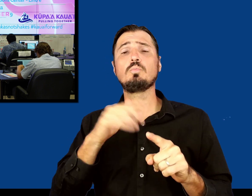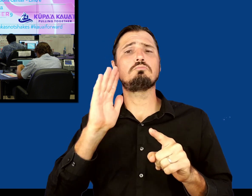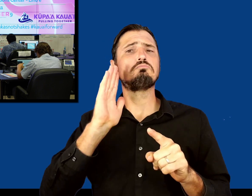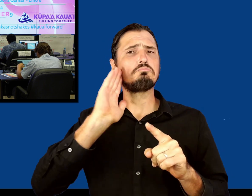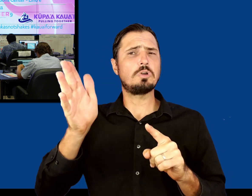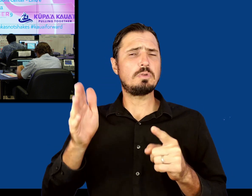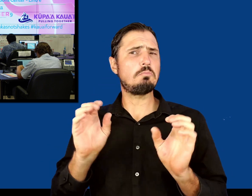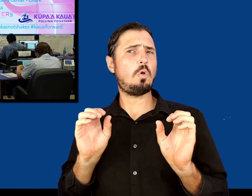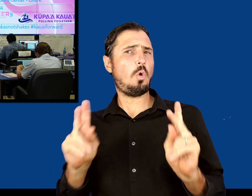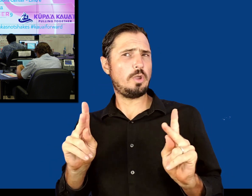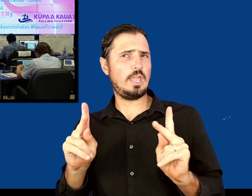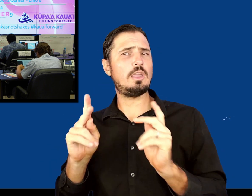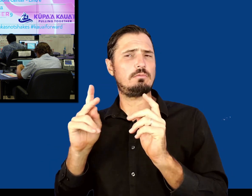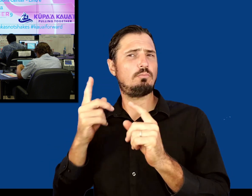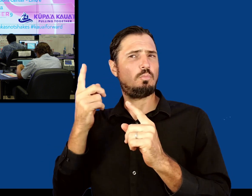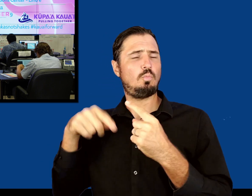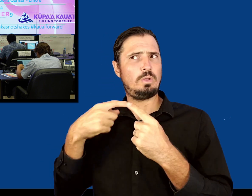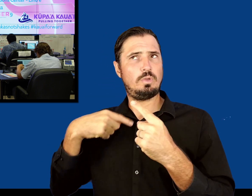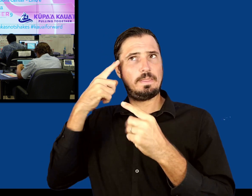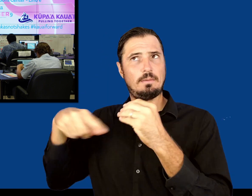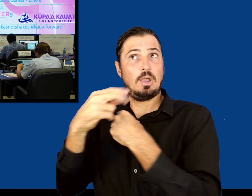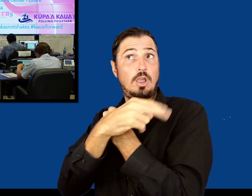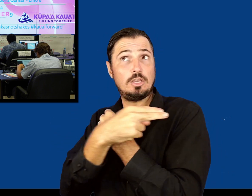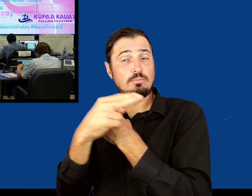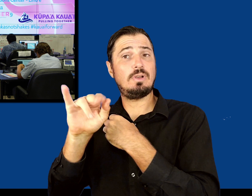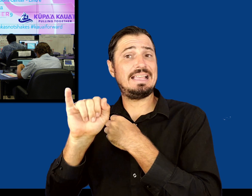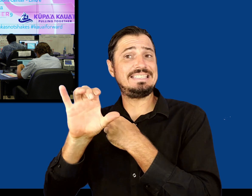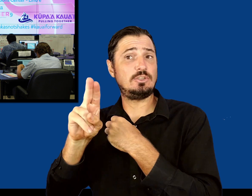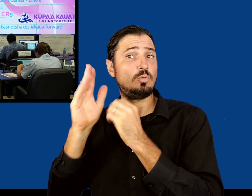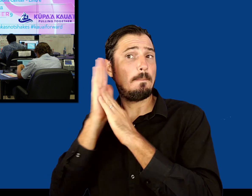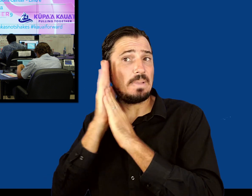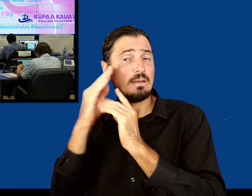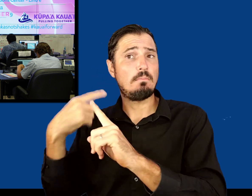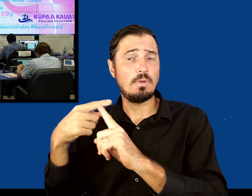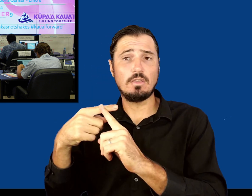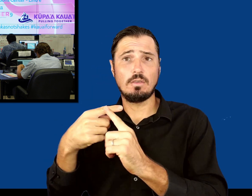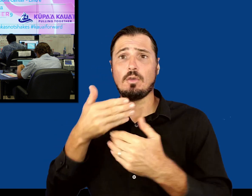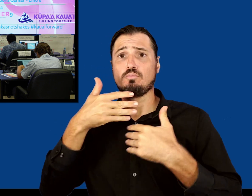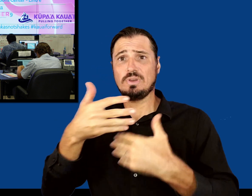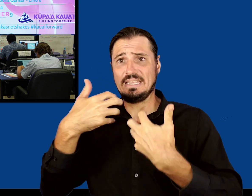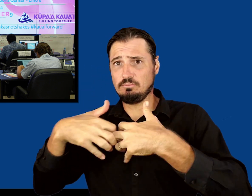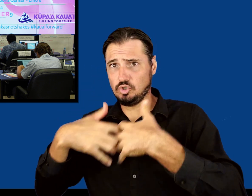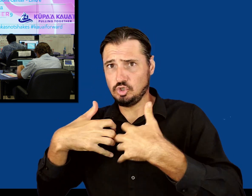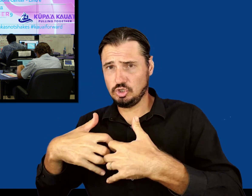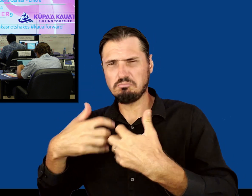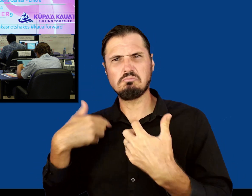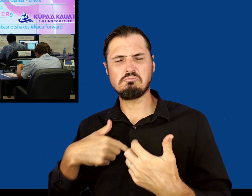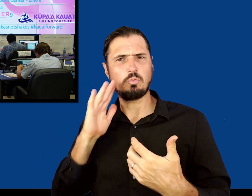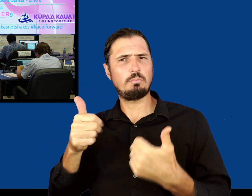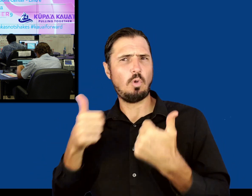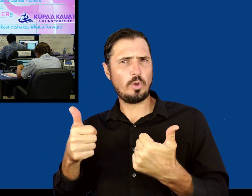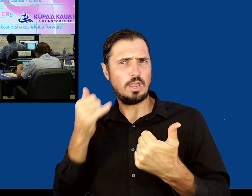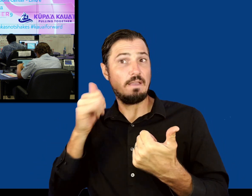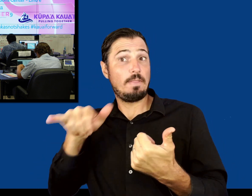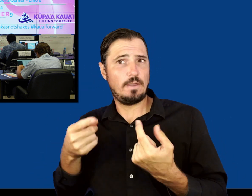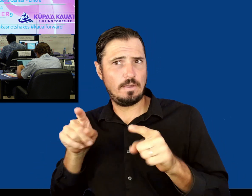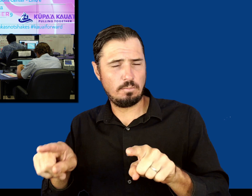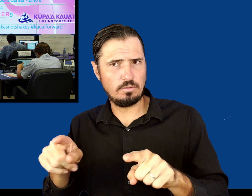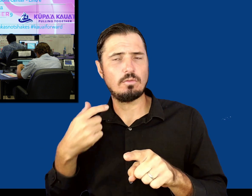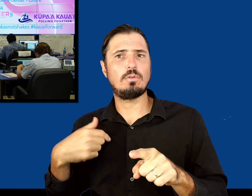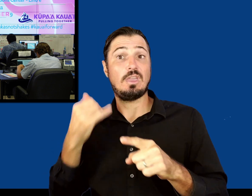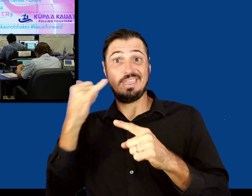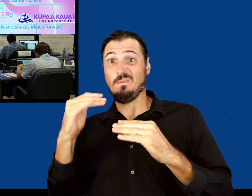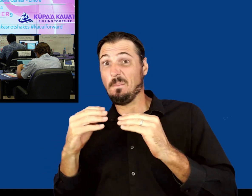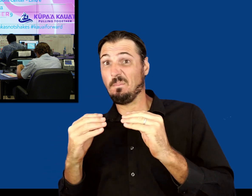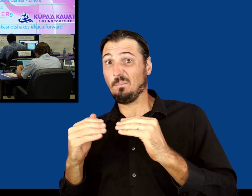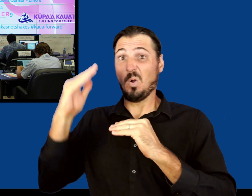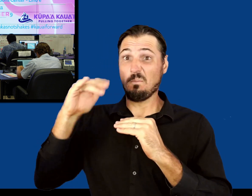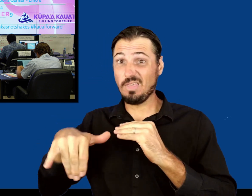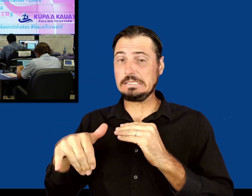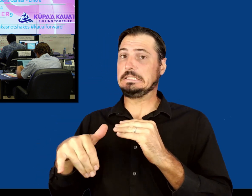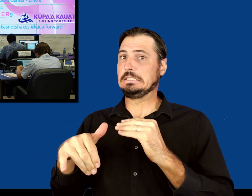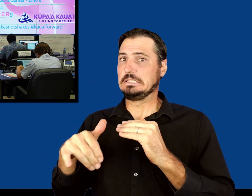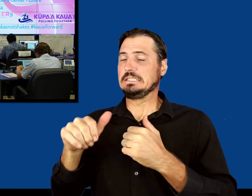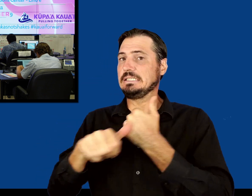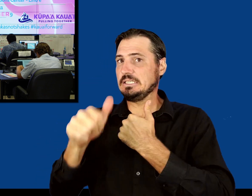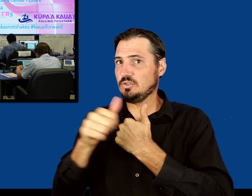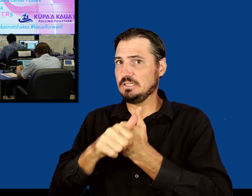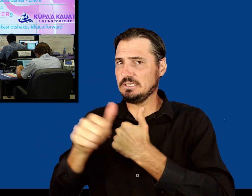intensive care, and ventilator capacity. So we feel comfortable that this level keeps us within our local healthcare capacity. More than this would push us into dangerous territory. Less would be